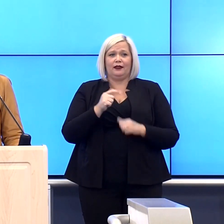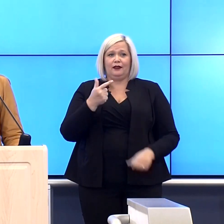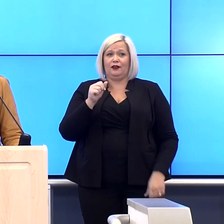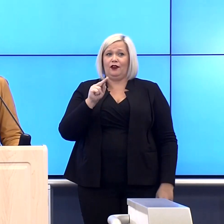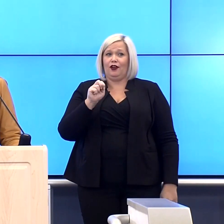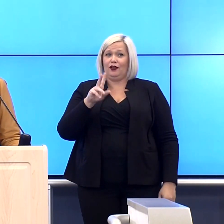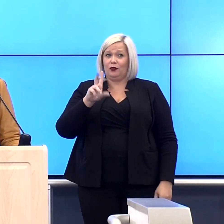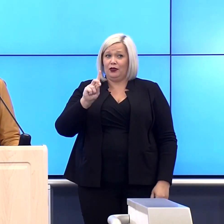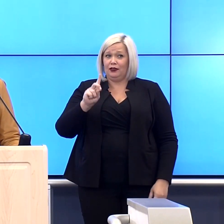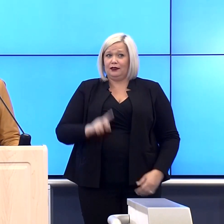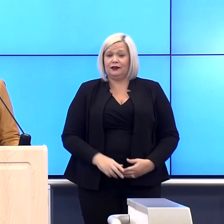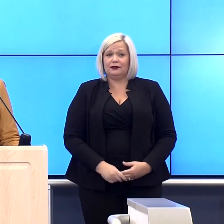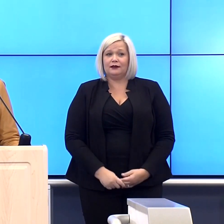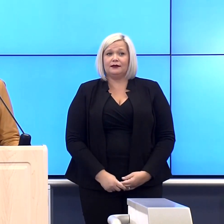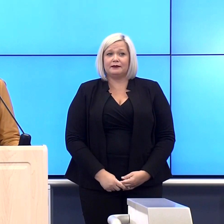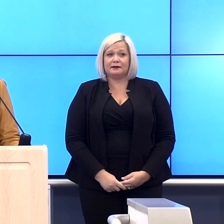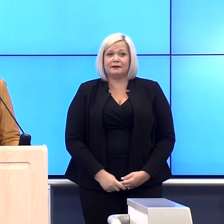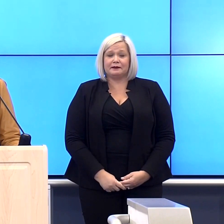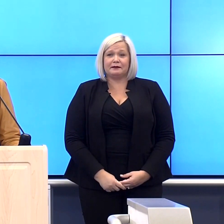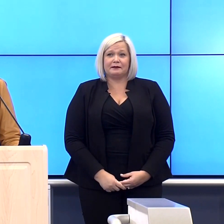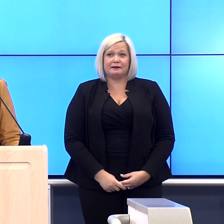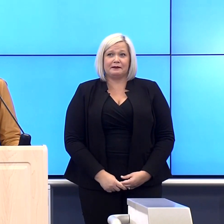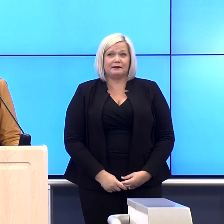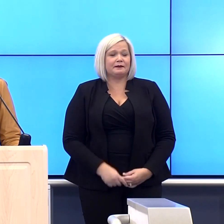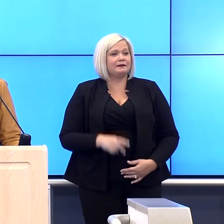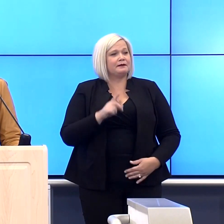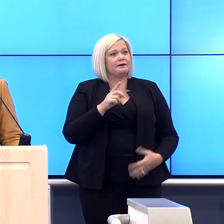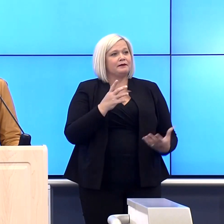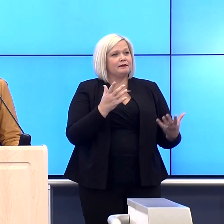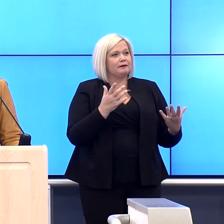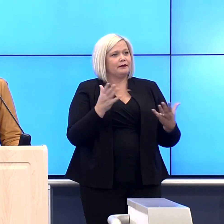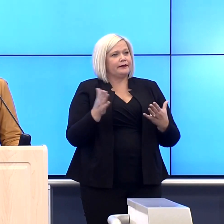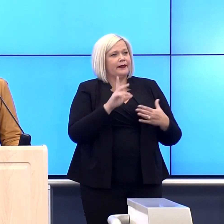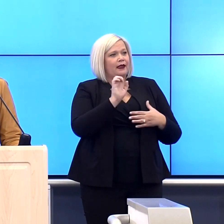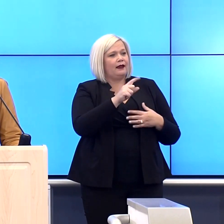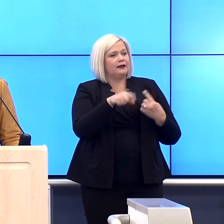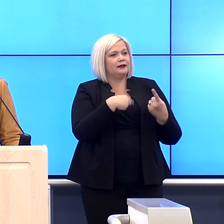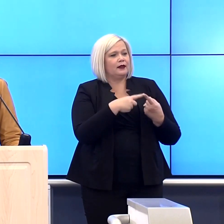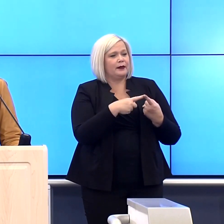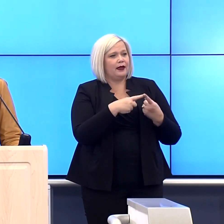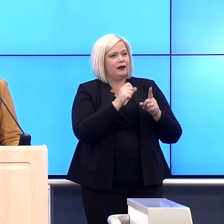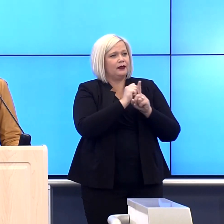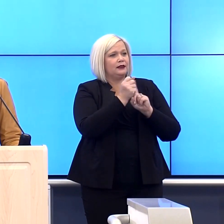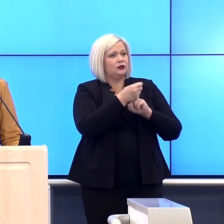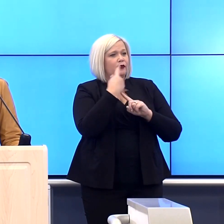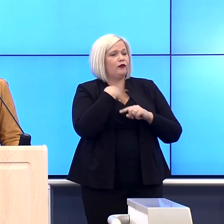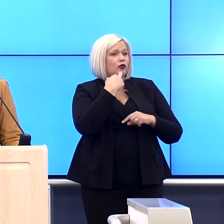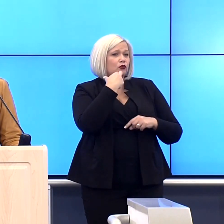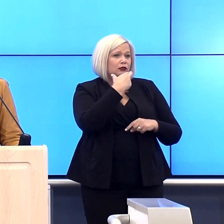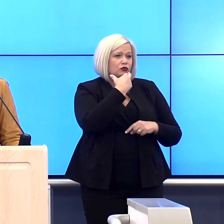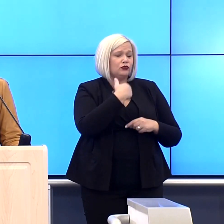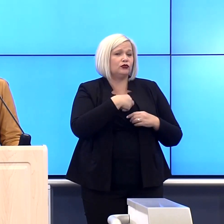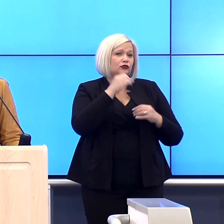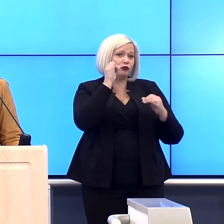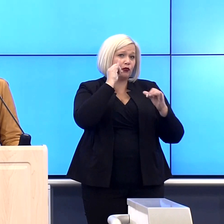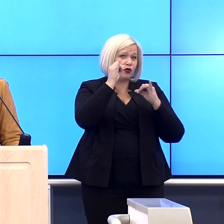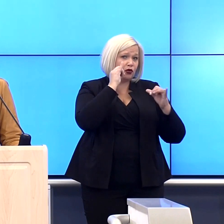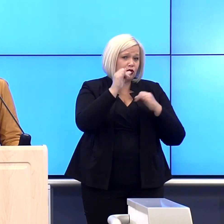. >> WE’LL GO TO ZACK. WE’LL GO TO ZACK. >> GOVERNOR, WANTED TO ASK YOU GOVERNOR, WANTED TO ASK YOU ABOUT THE SITUATION FOR